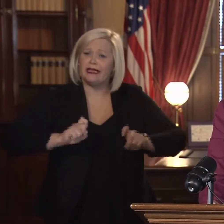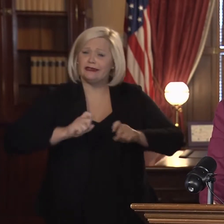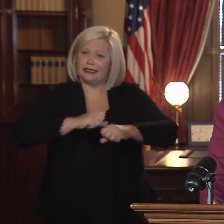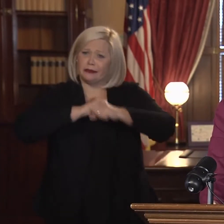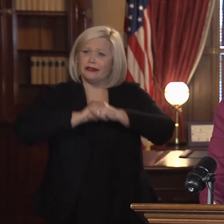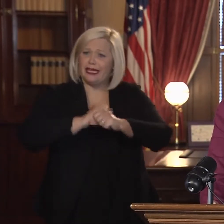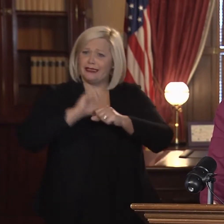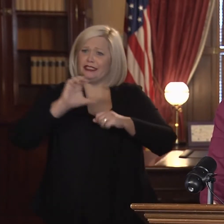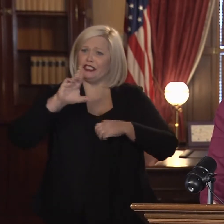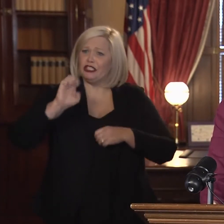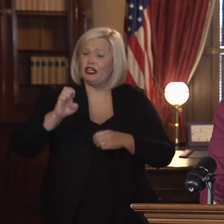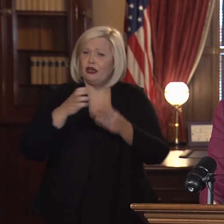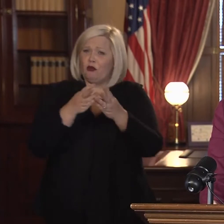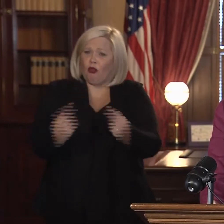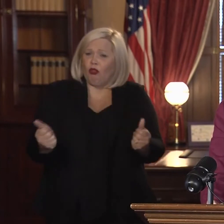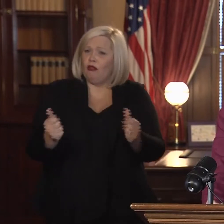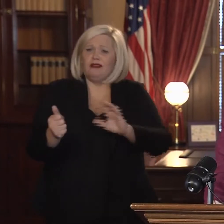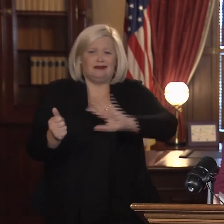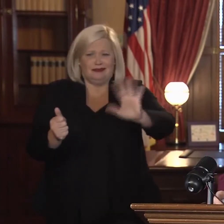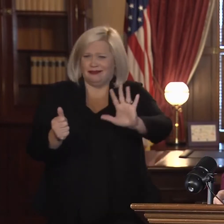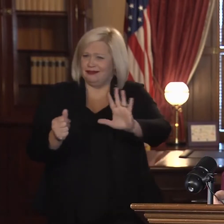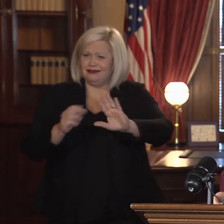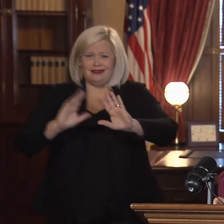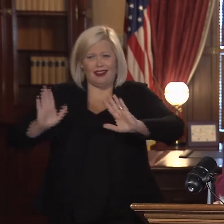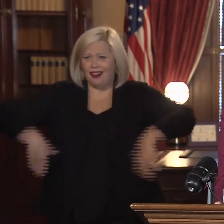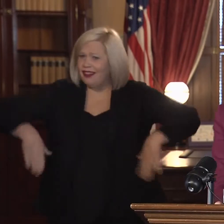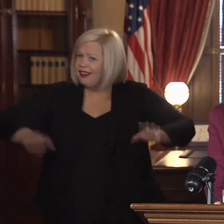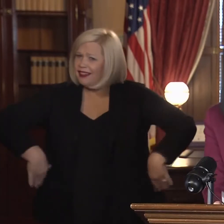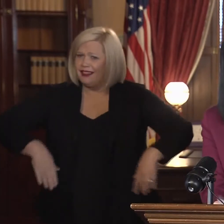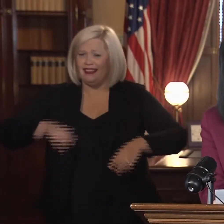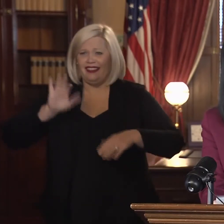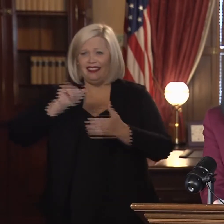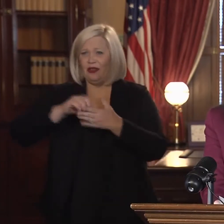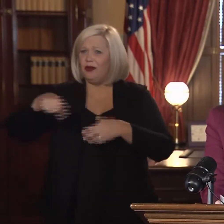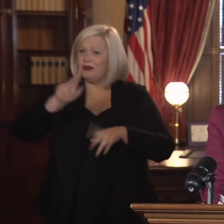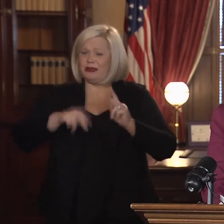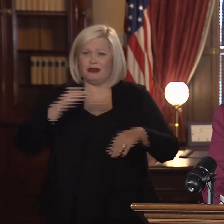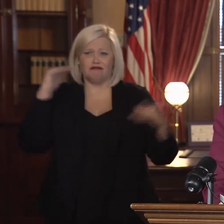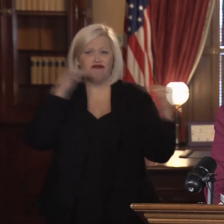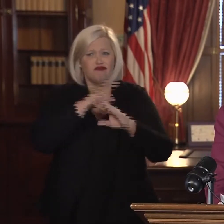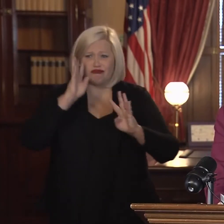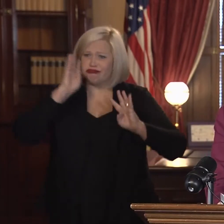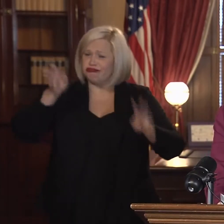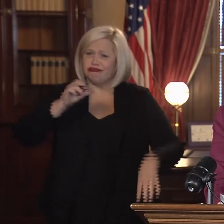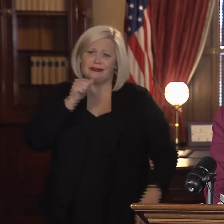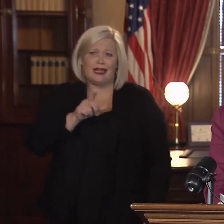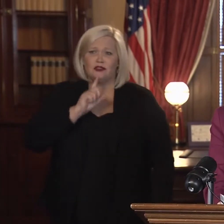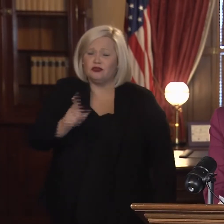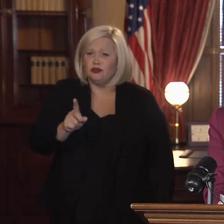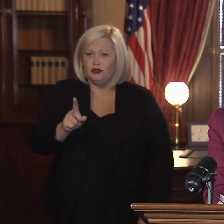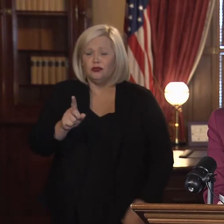AROUND THE STATE, TO AVOID FALSE CLAIMS, PRODUCTS AND SERVICES THAT PROMISE TO CURE, TREAT OR